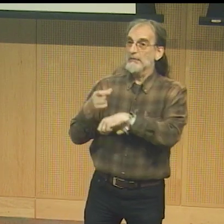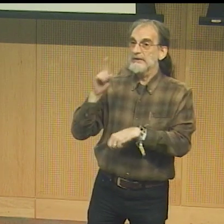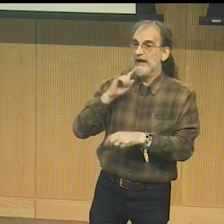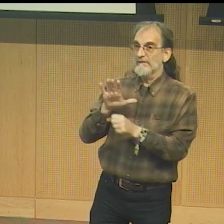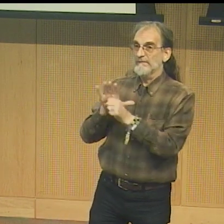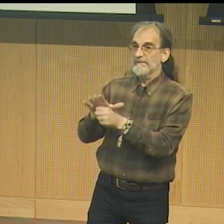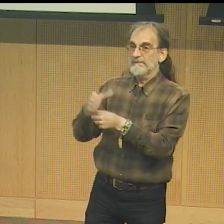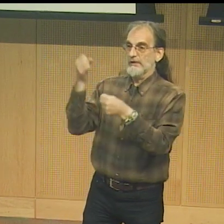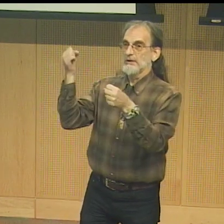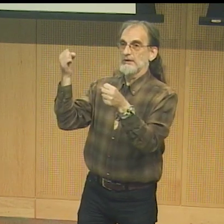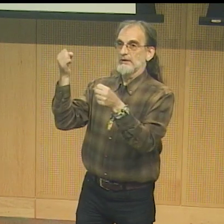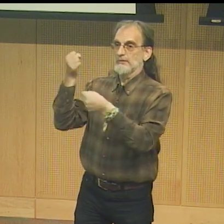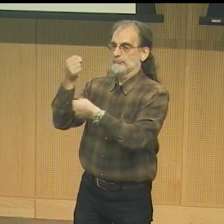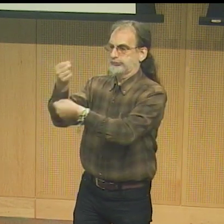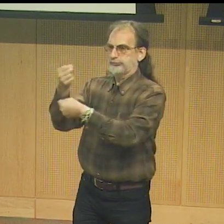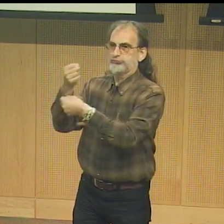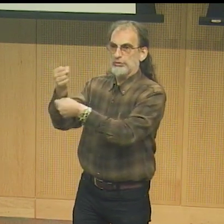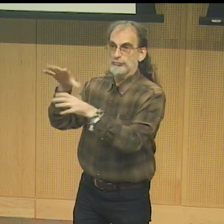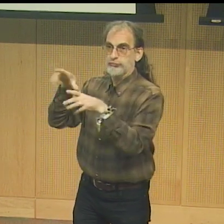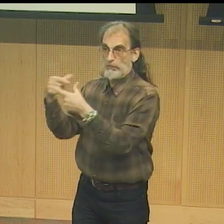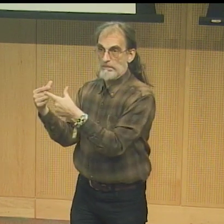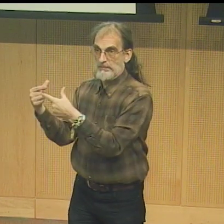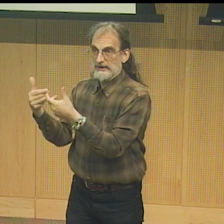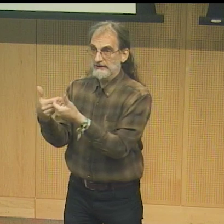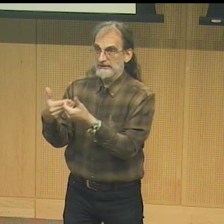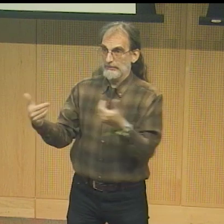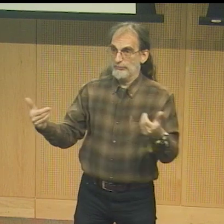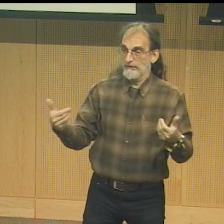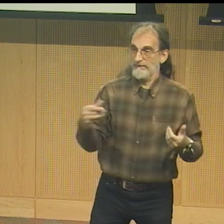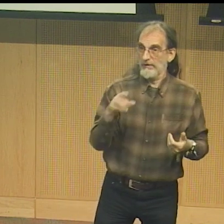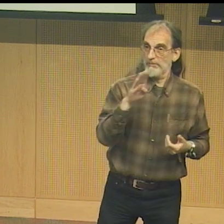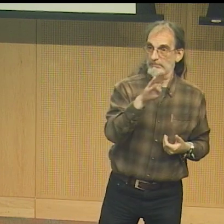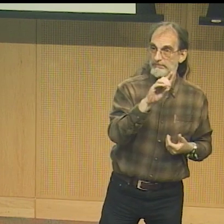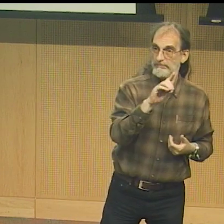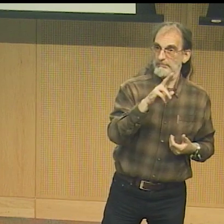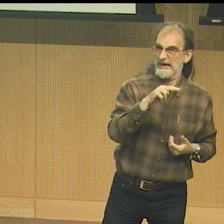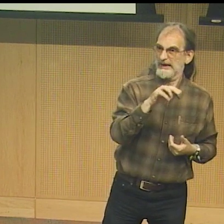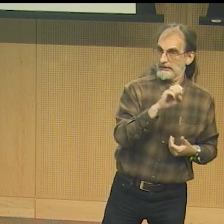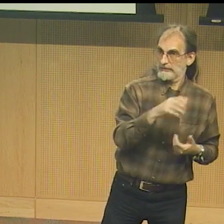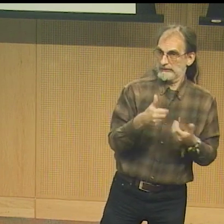those organizations. Another suggestion, in England, they had set up